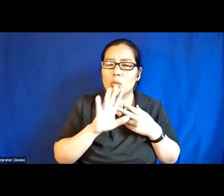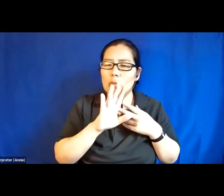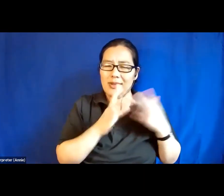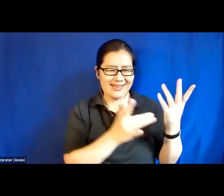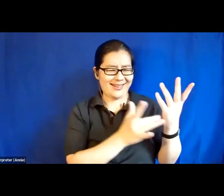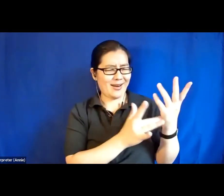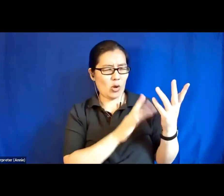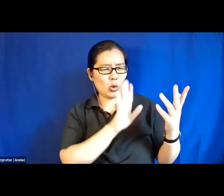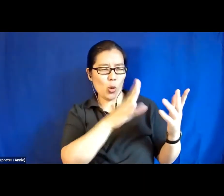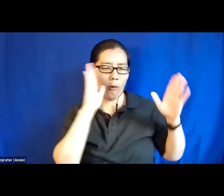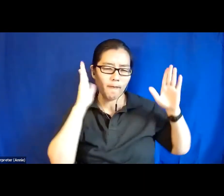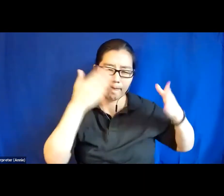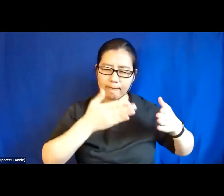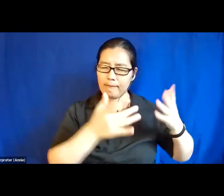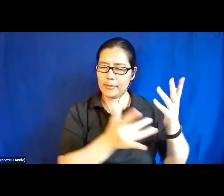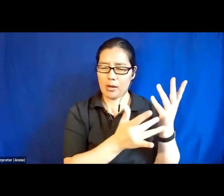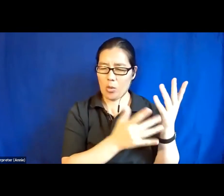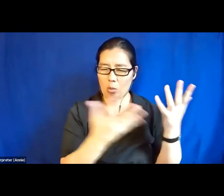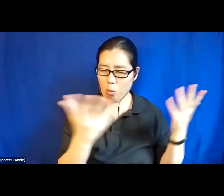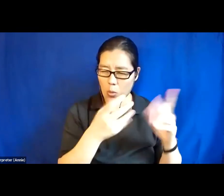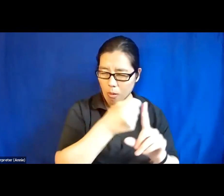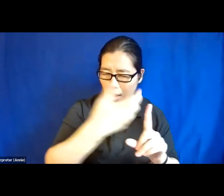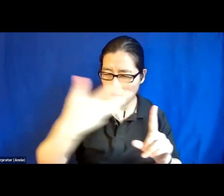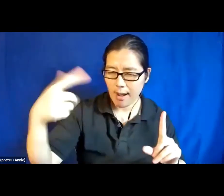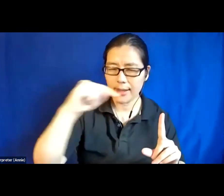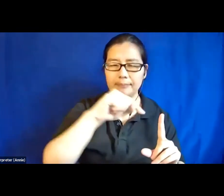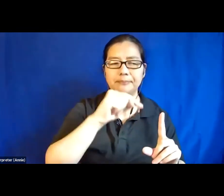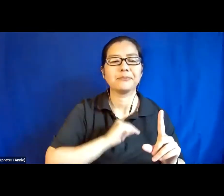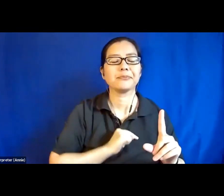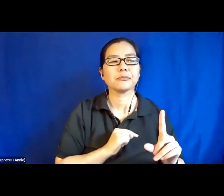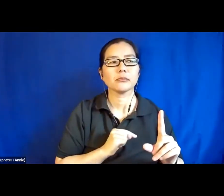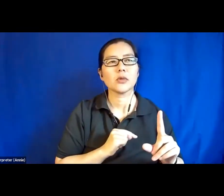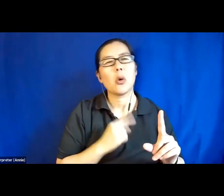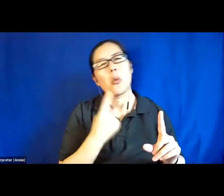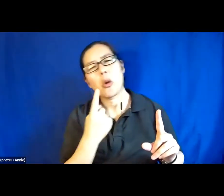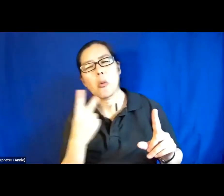you or maybe one or more technologies that you are hoping